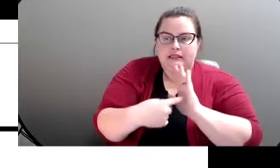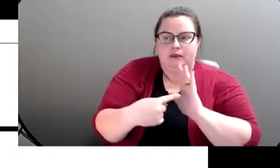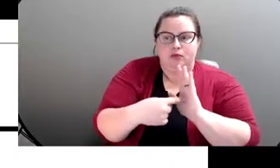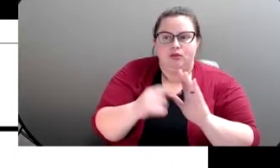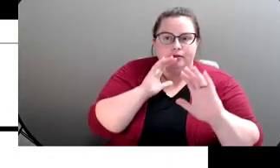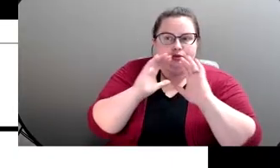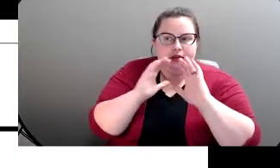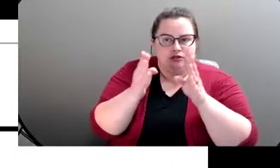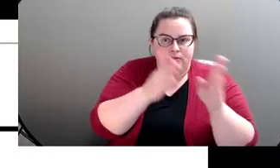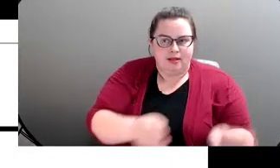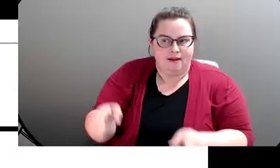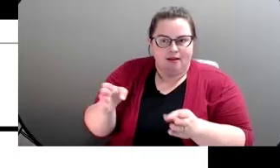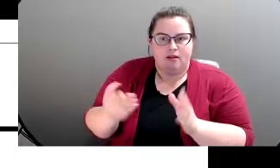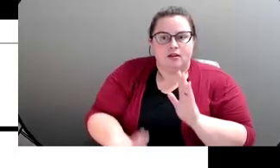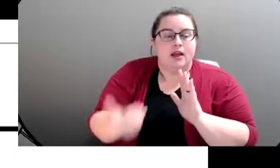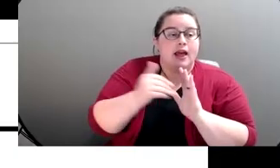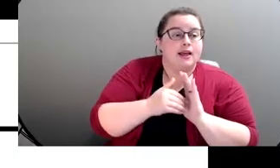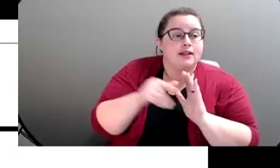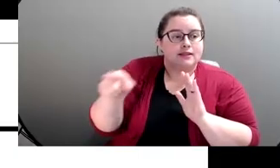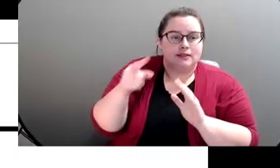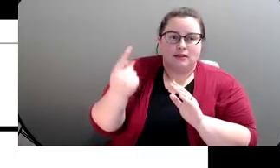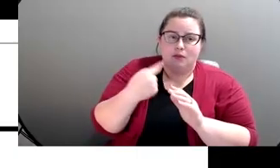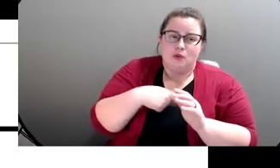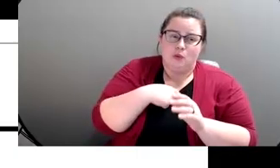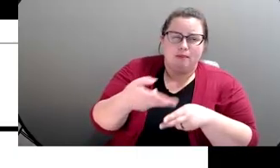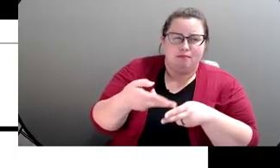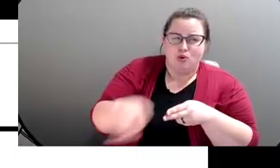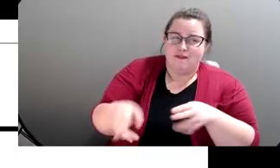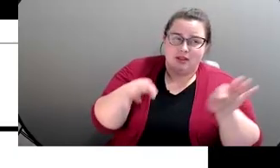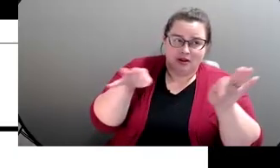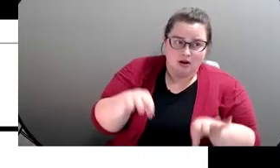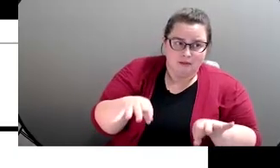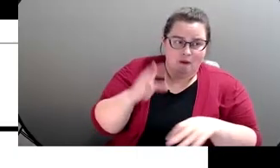So this again, this is something that we really briefly talked about on Wednesday.